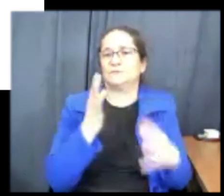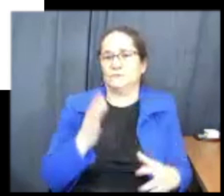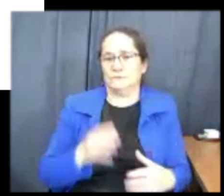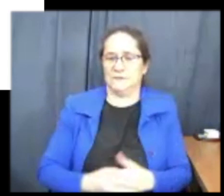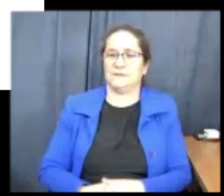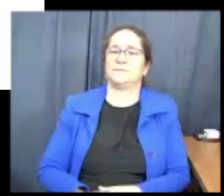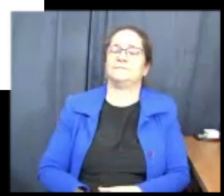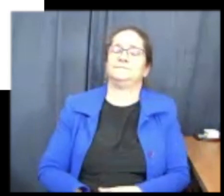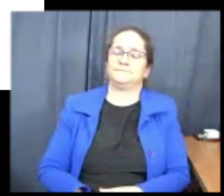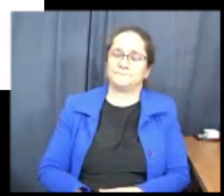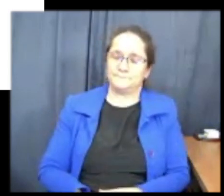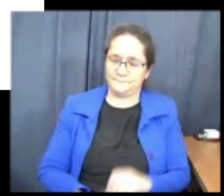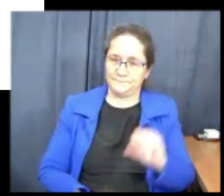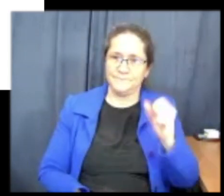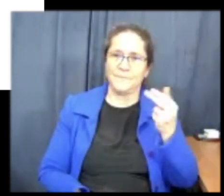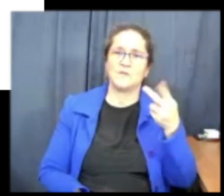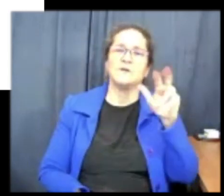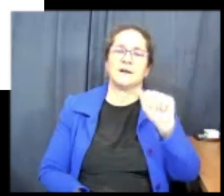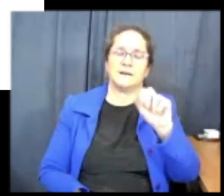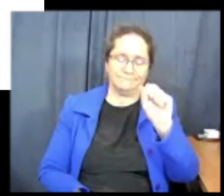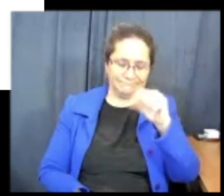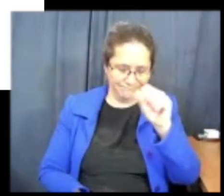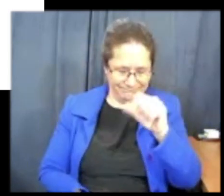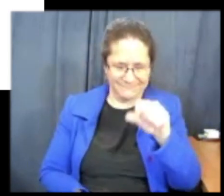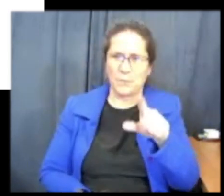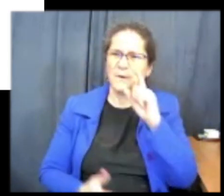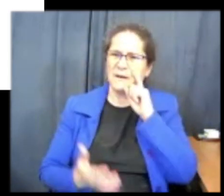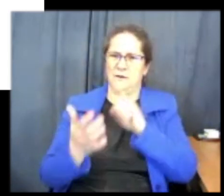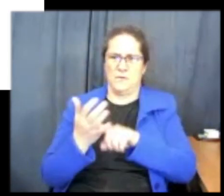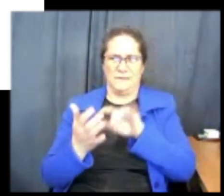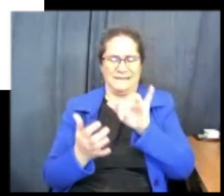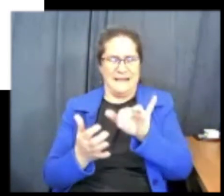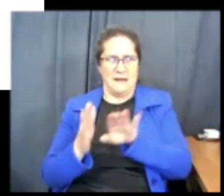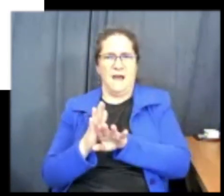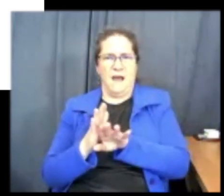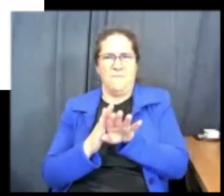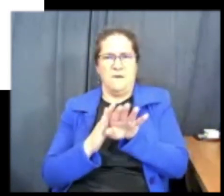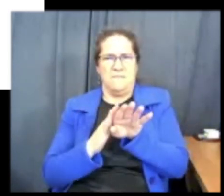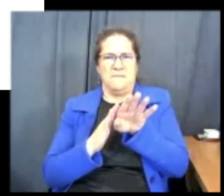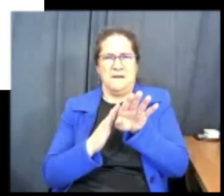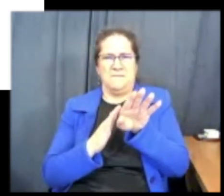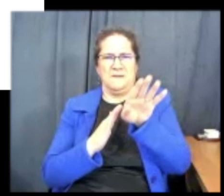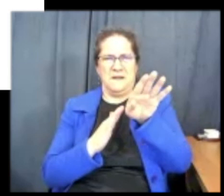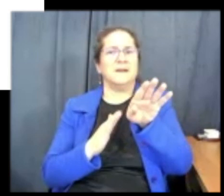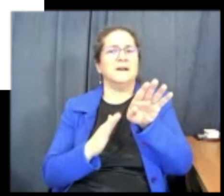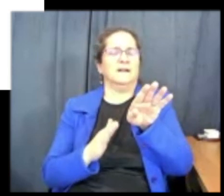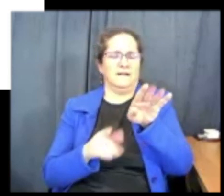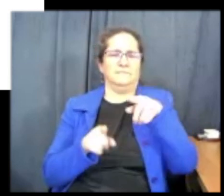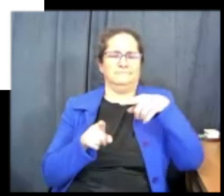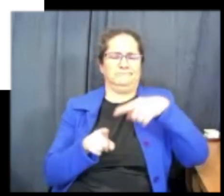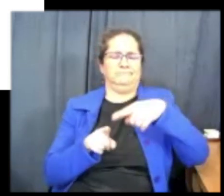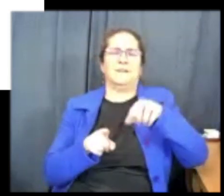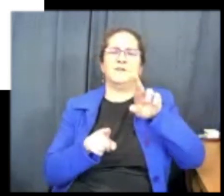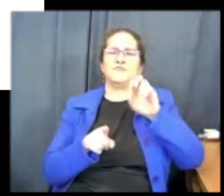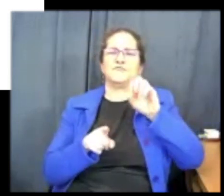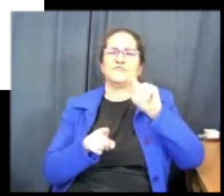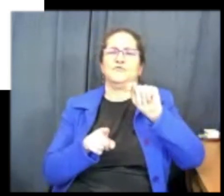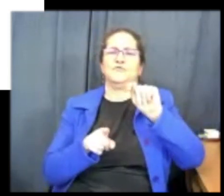So when we see trends kind of creeping up like this that root cause analysis does take us right back